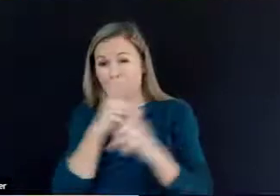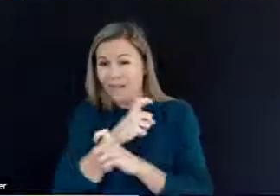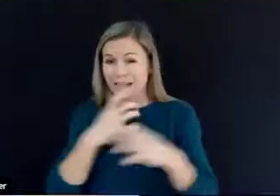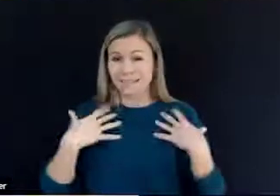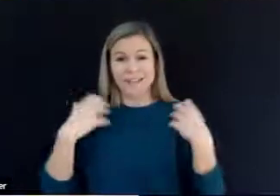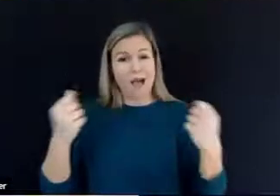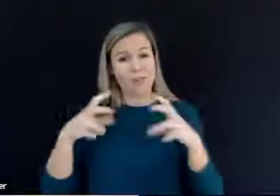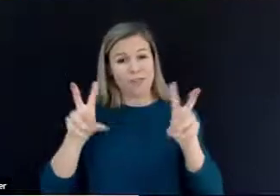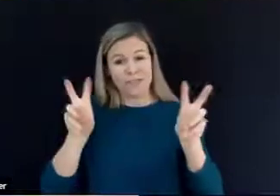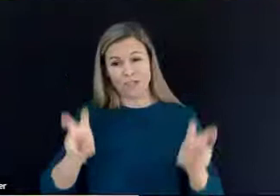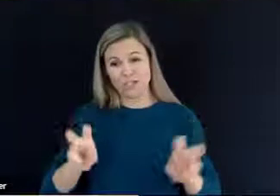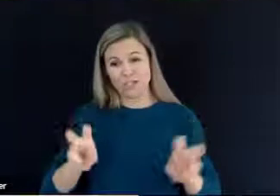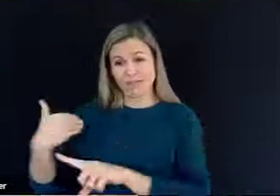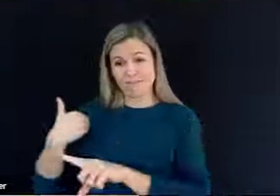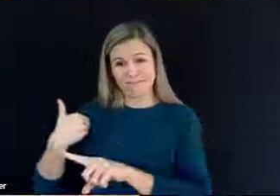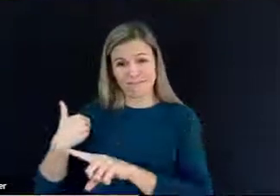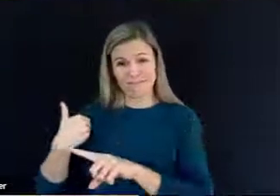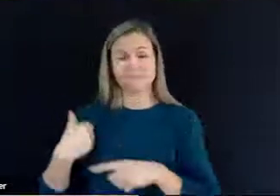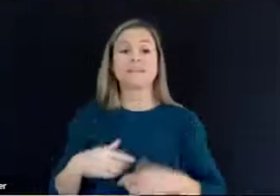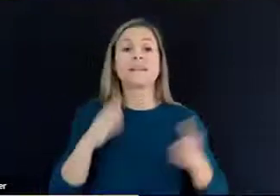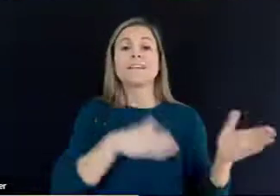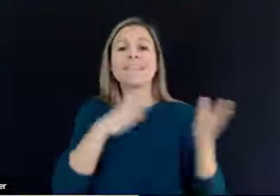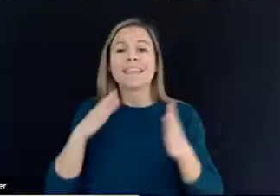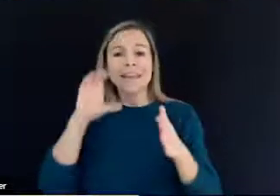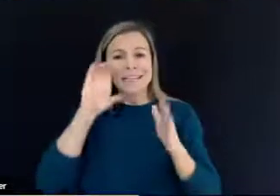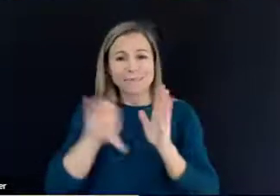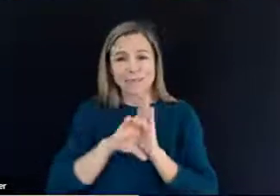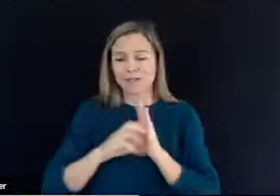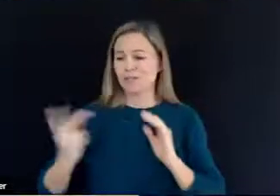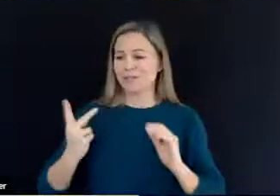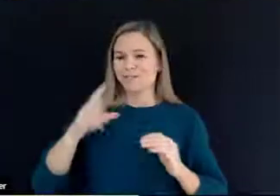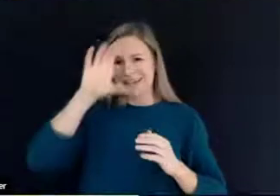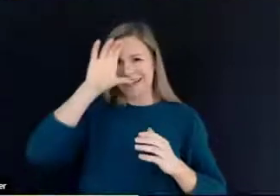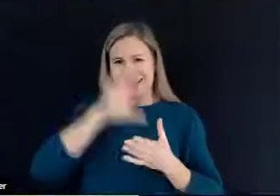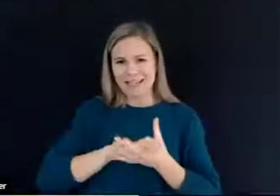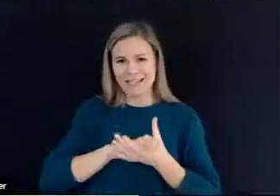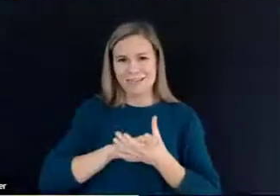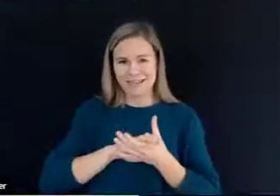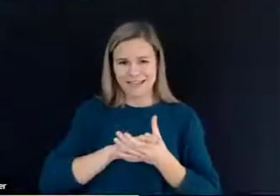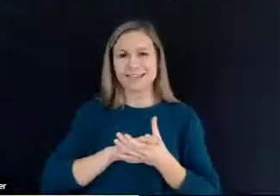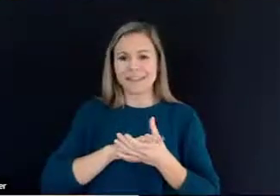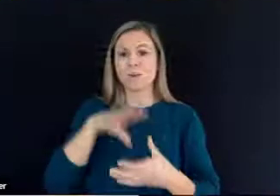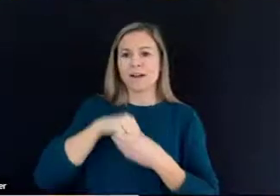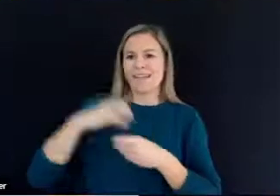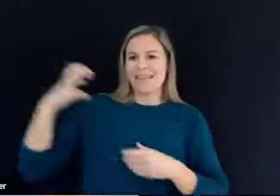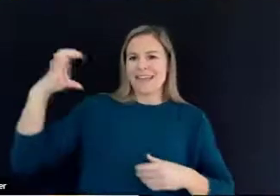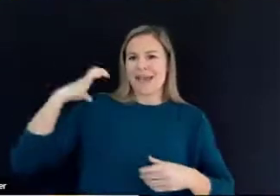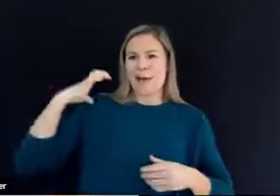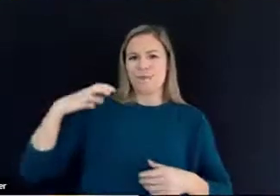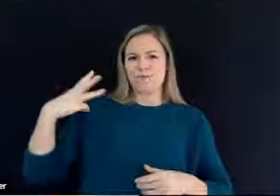And then the next picture is my husband and I standing in front of the Capitol, and that's just to kind of show the advocate that I am